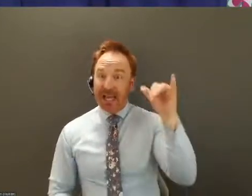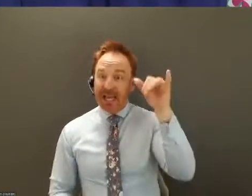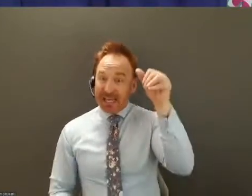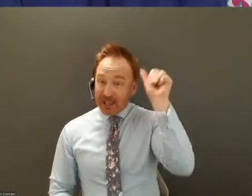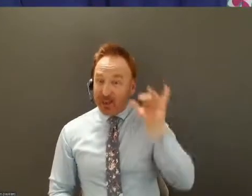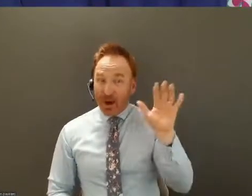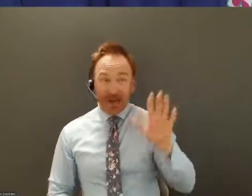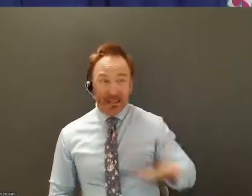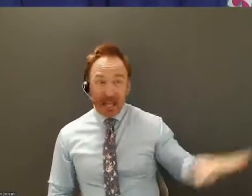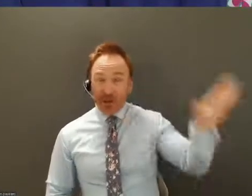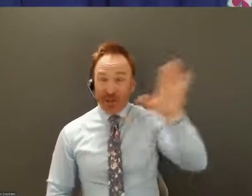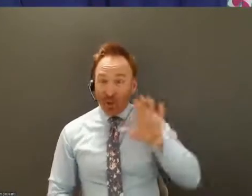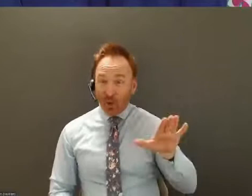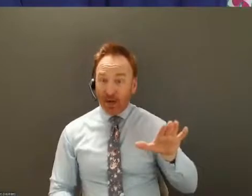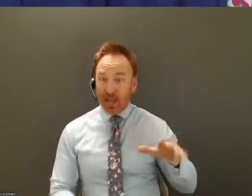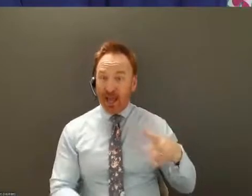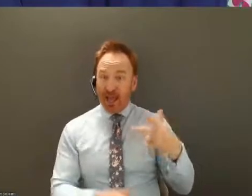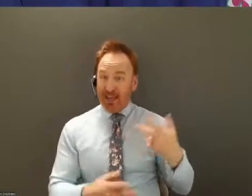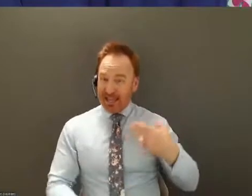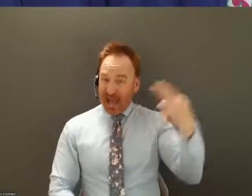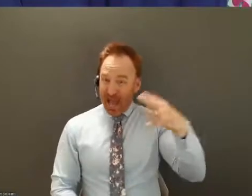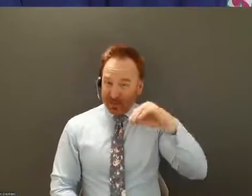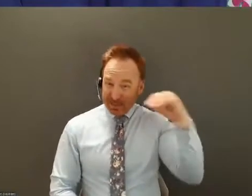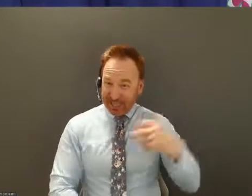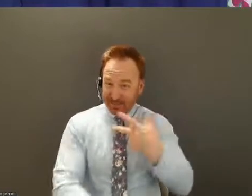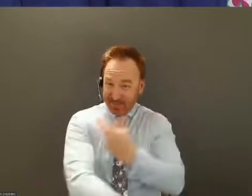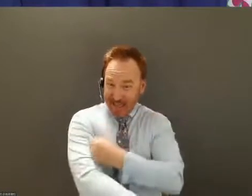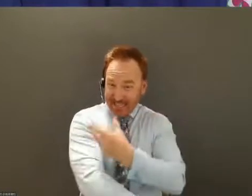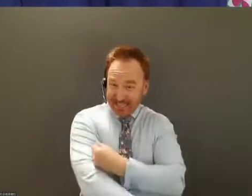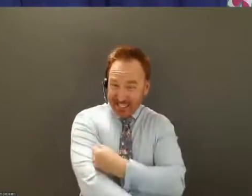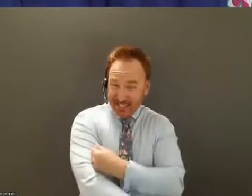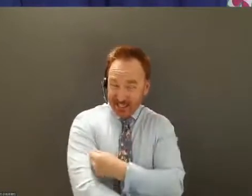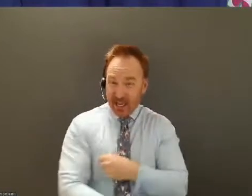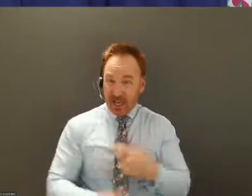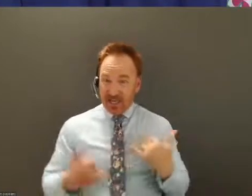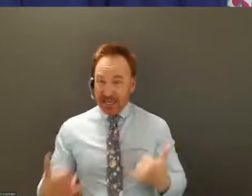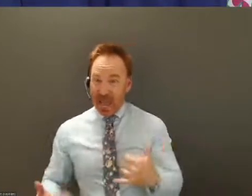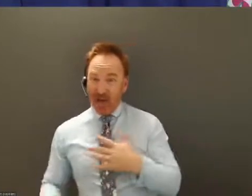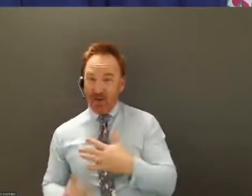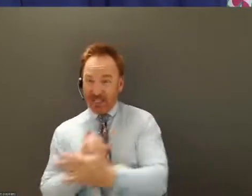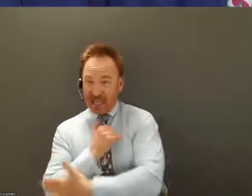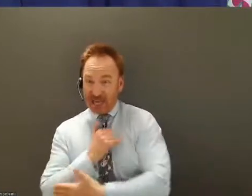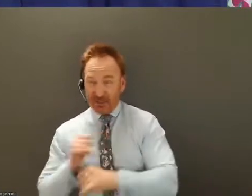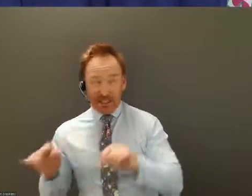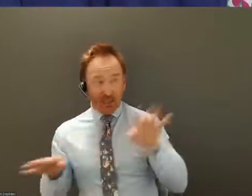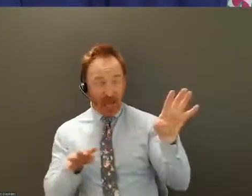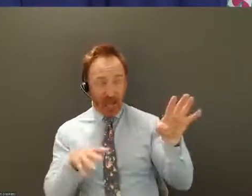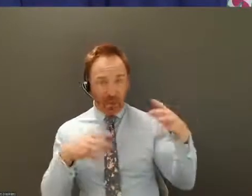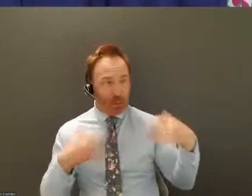people who maybe worried about the many summer camps and the events going ahead.